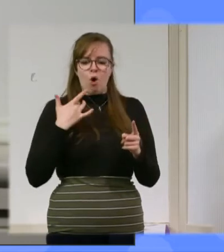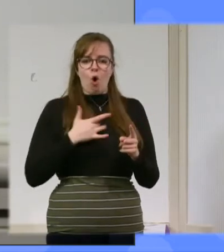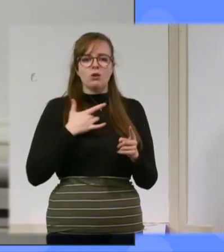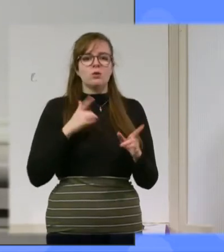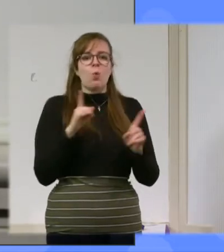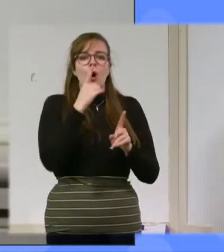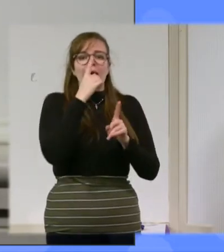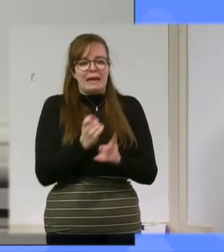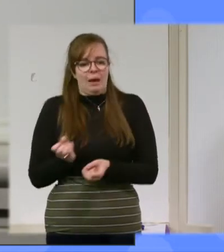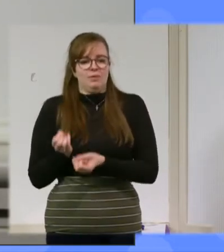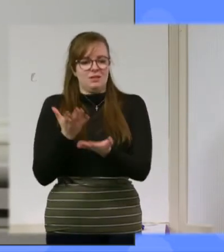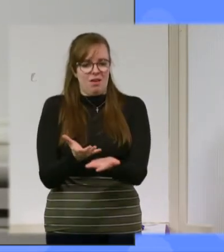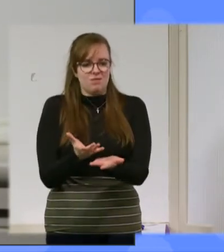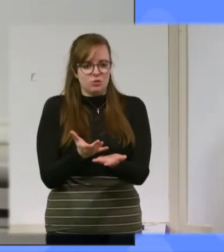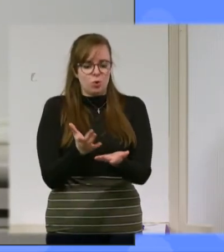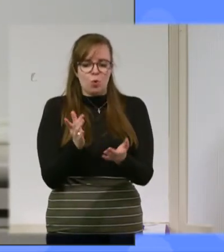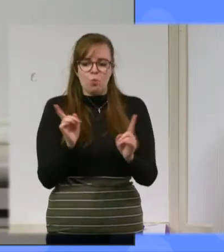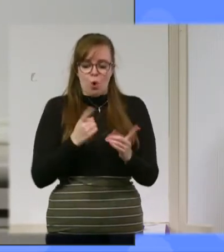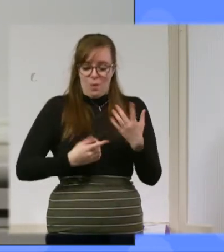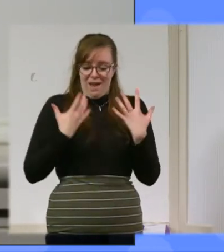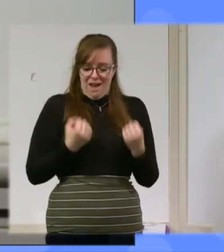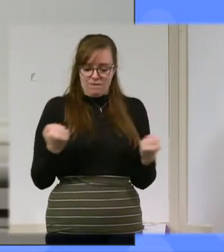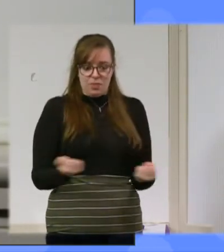delivered and what what we have the power to deliver in Scotland what is